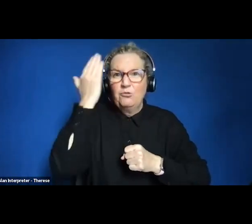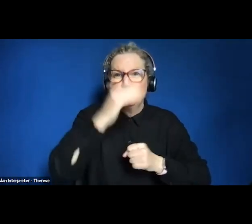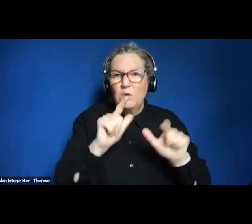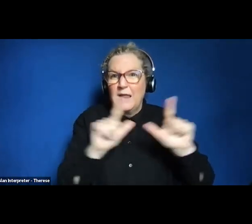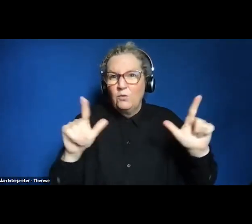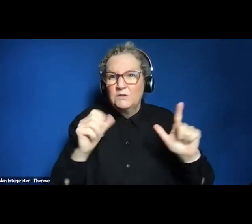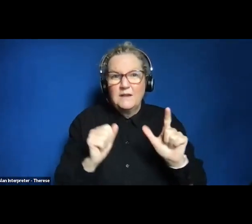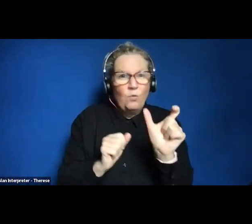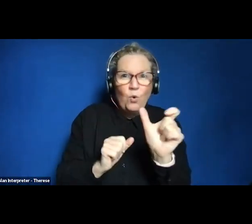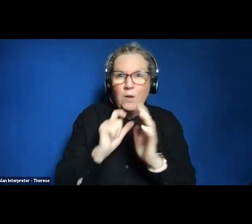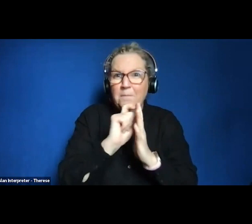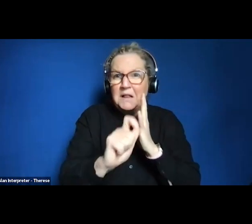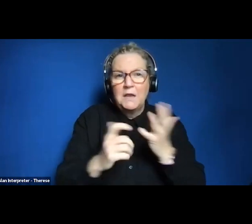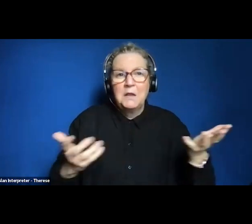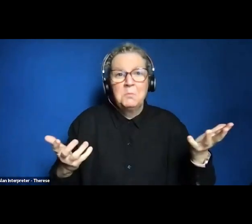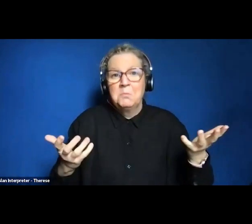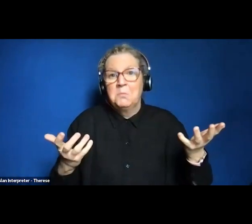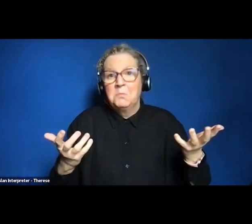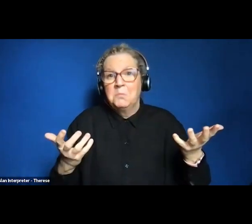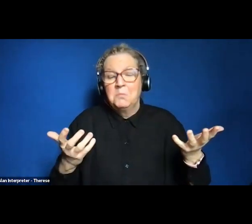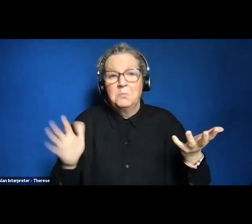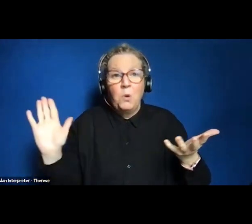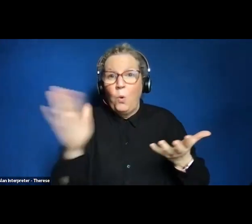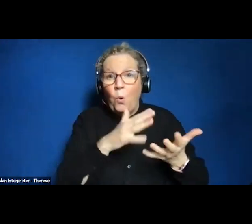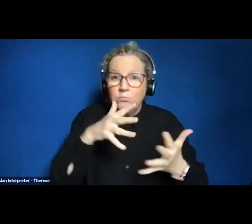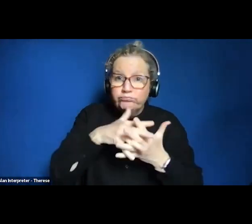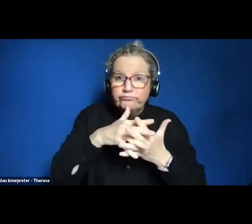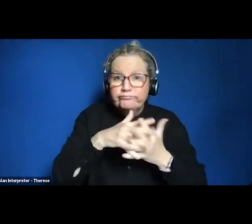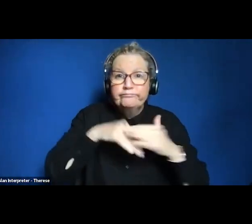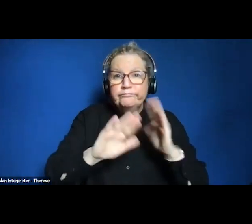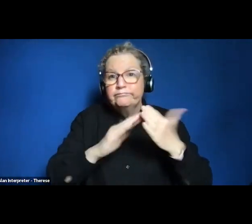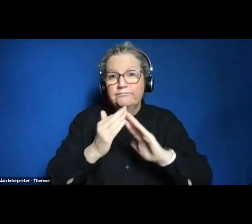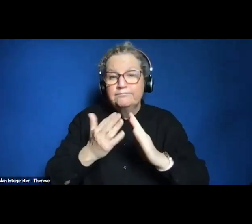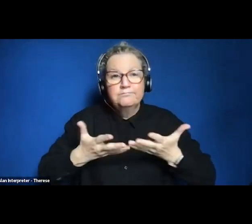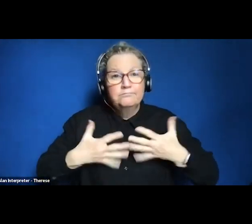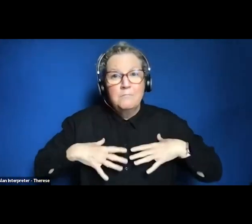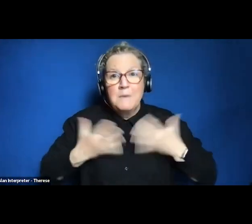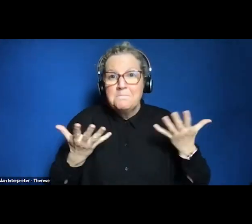We we’re all part of it. We're part of the fabric and that is something that